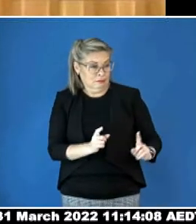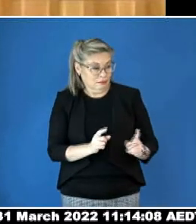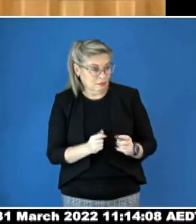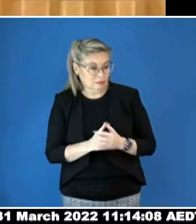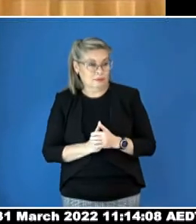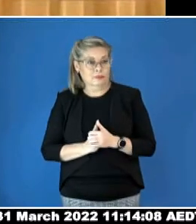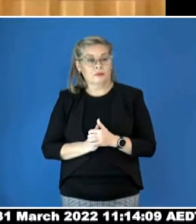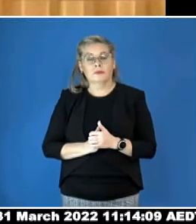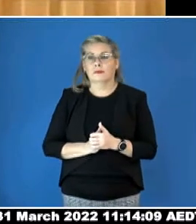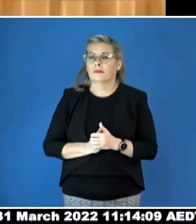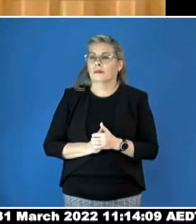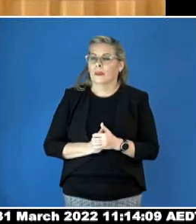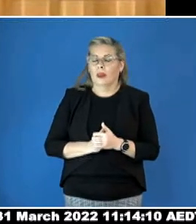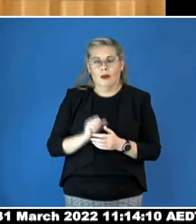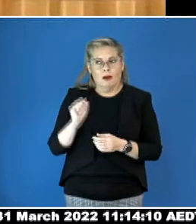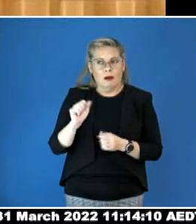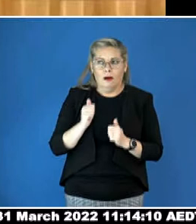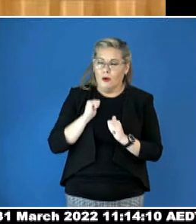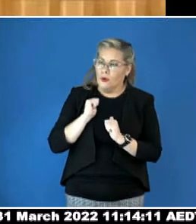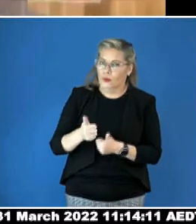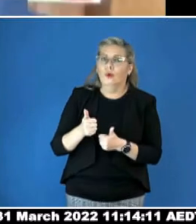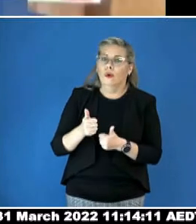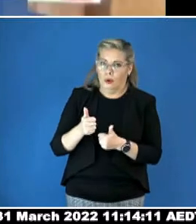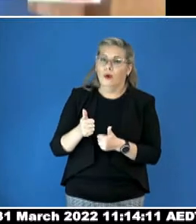Did you find that helpful? It did, yes. It did, yeah.